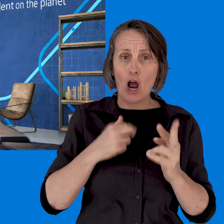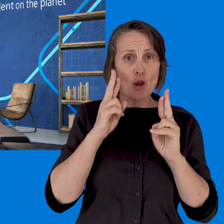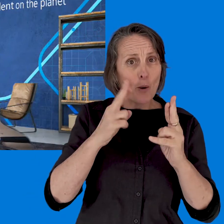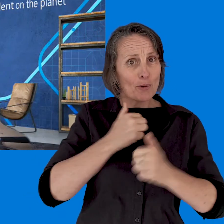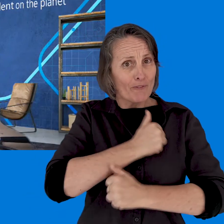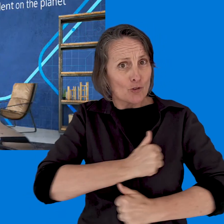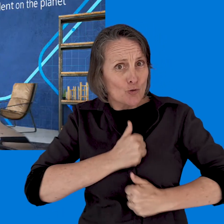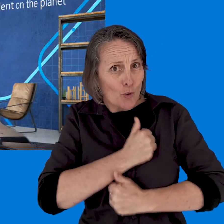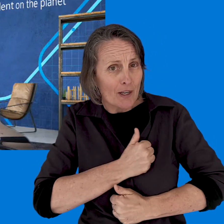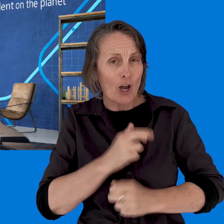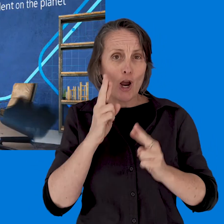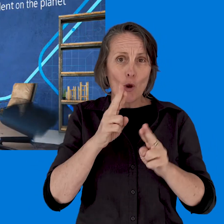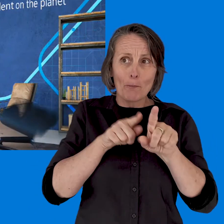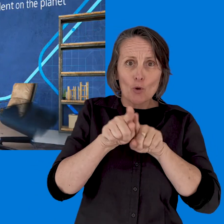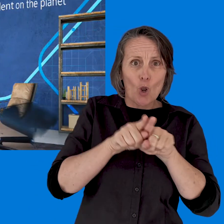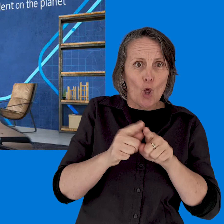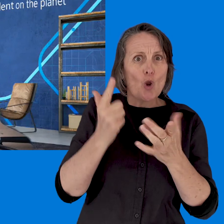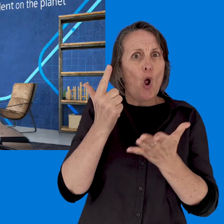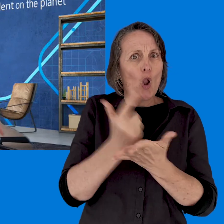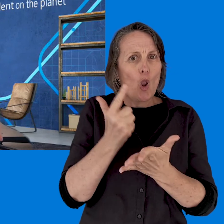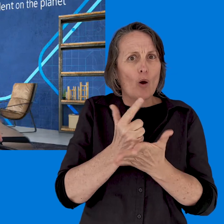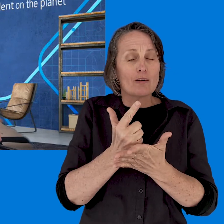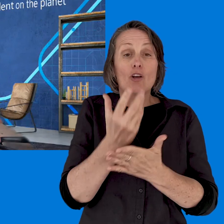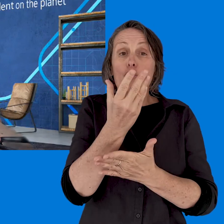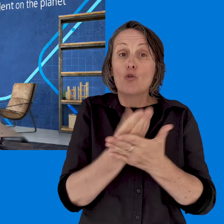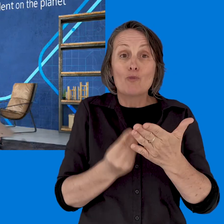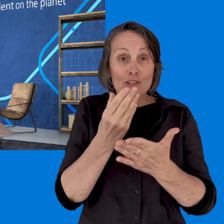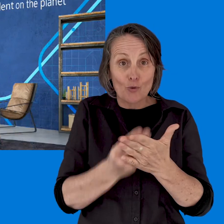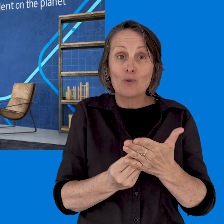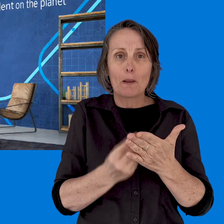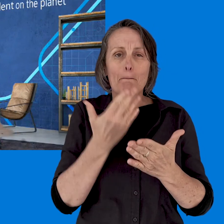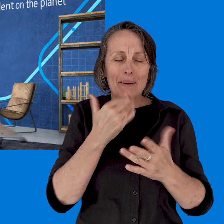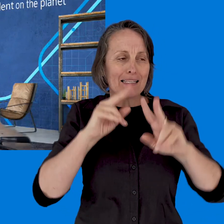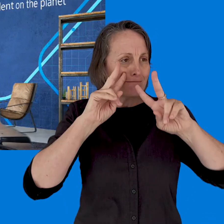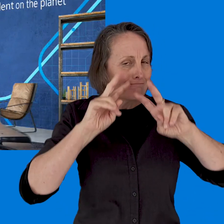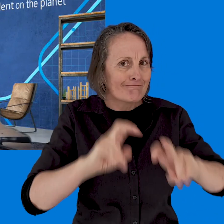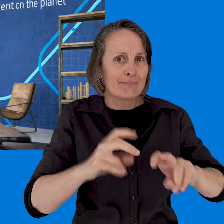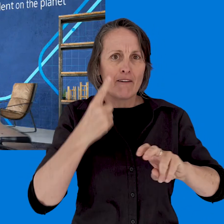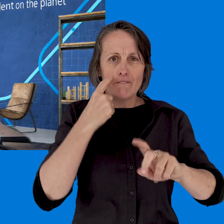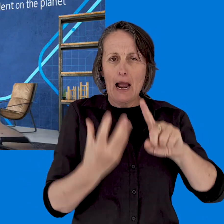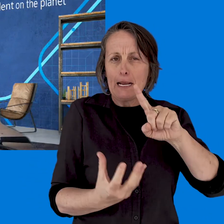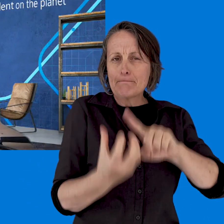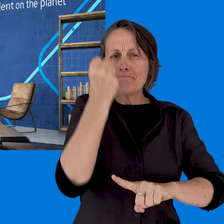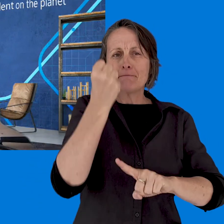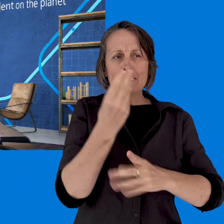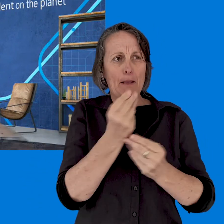I hope you got a lot out of it. Remember, all these resources aren't going anywhere. Find something that's relevant to you.